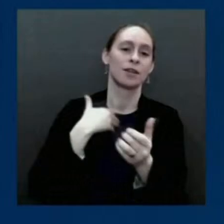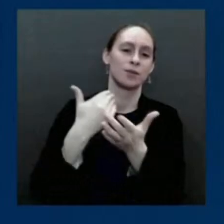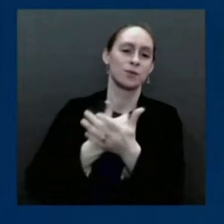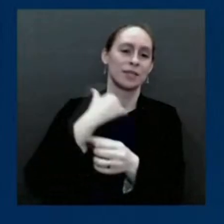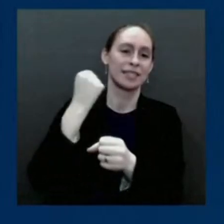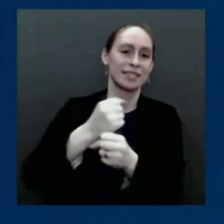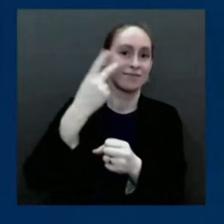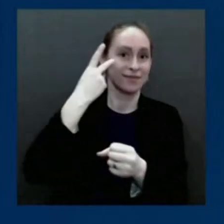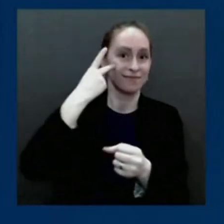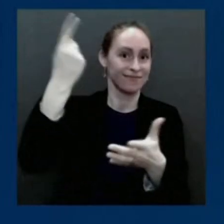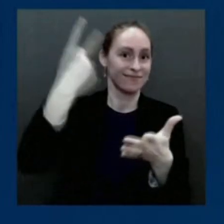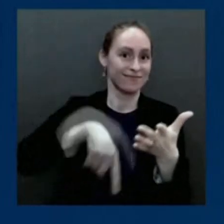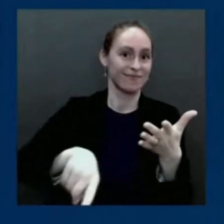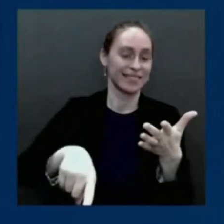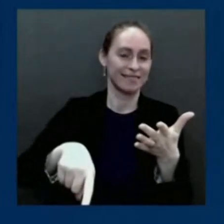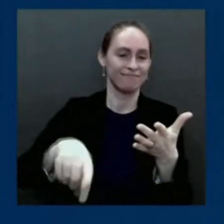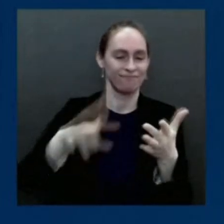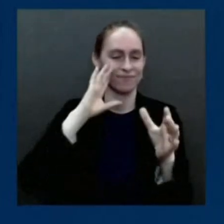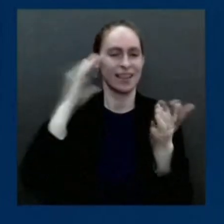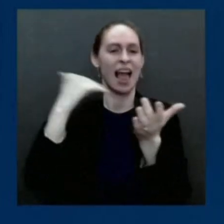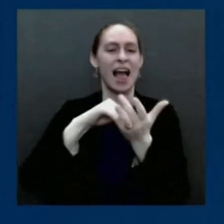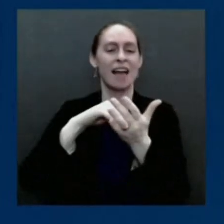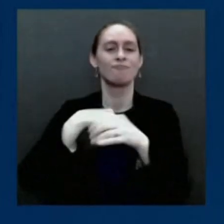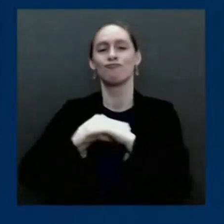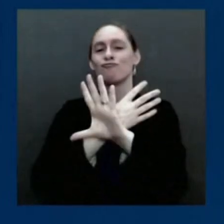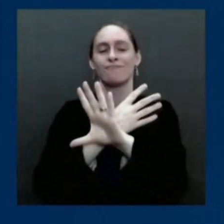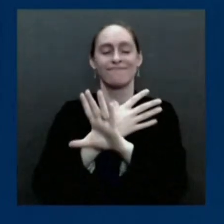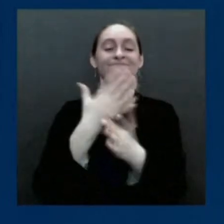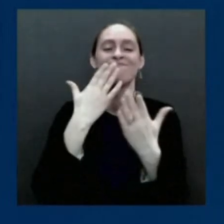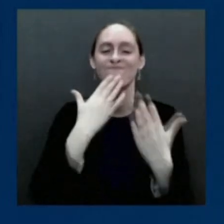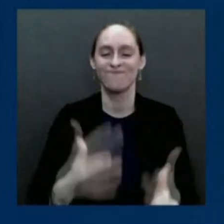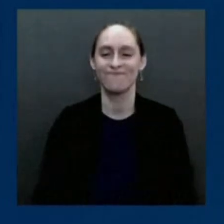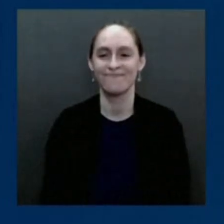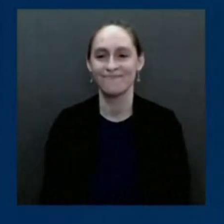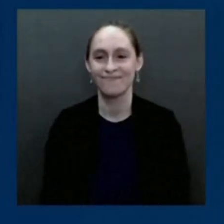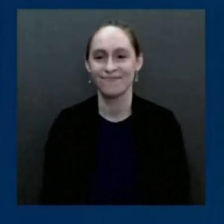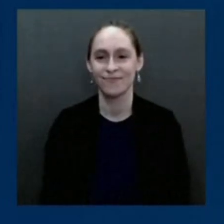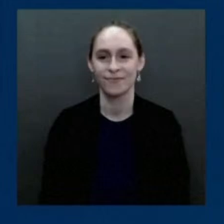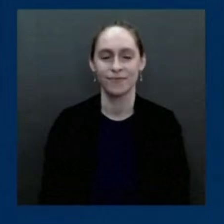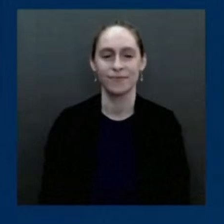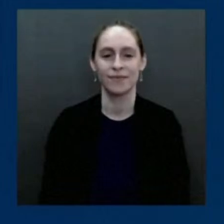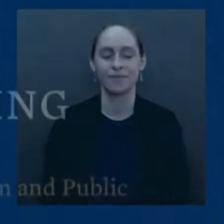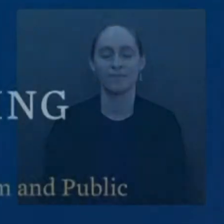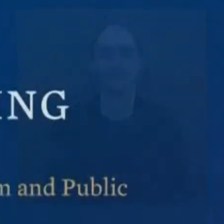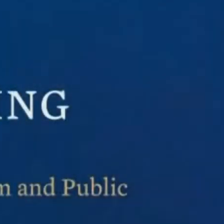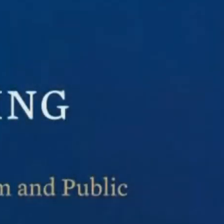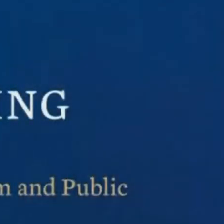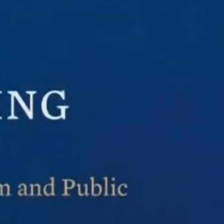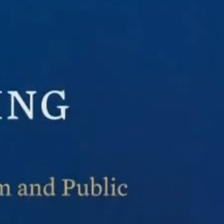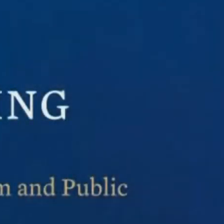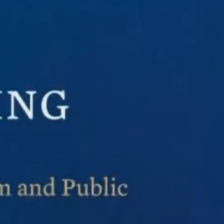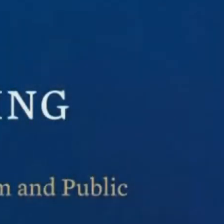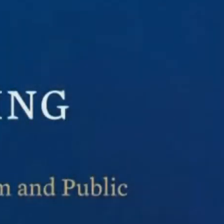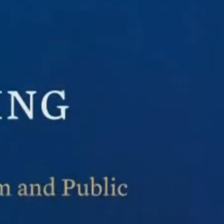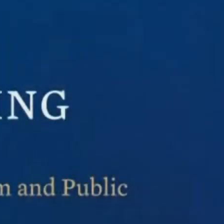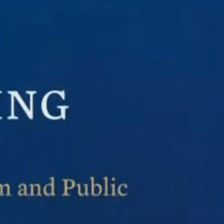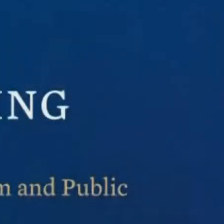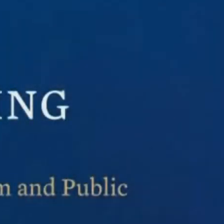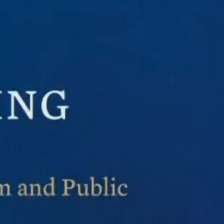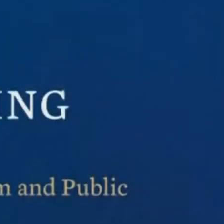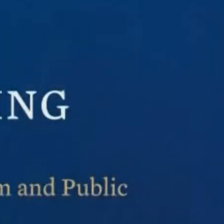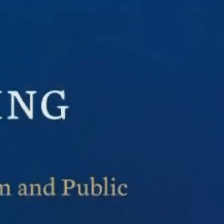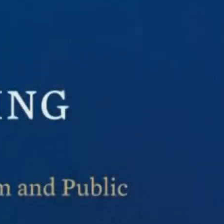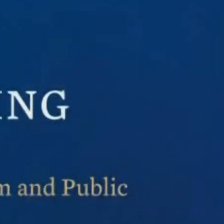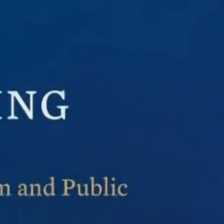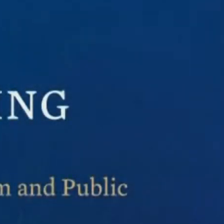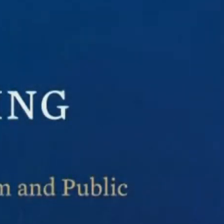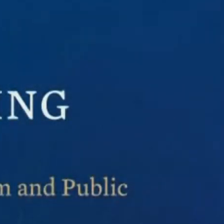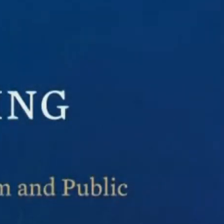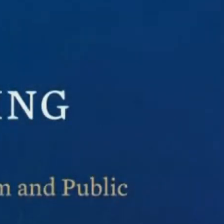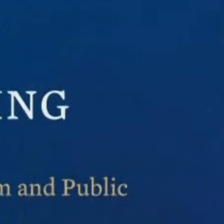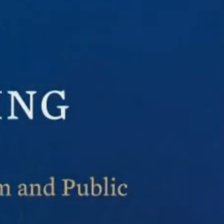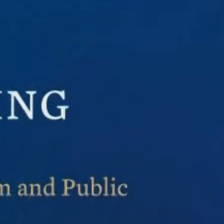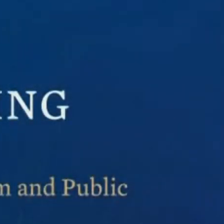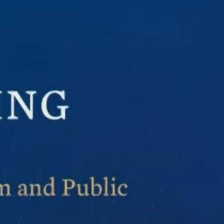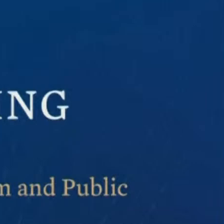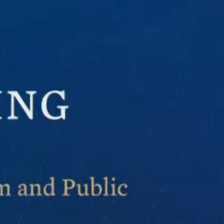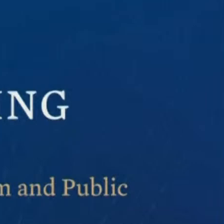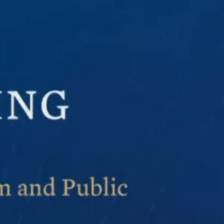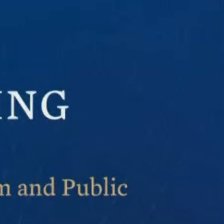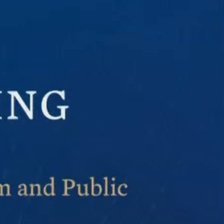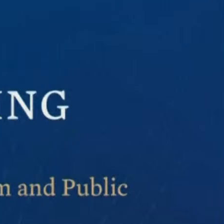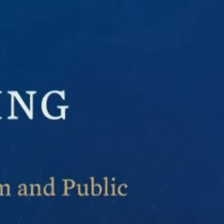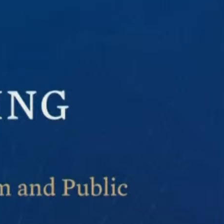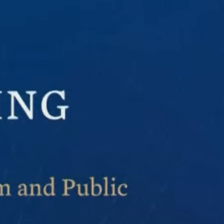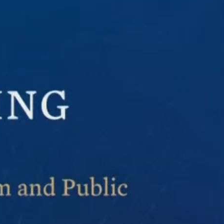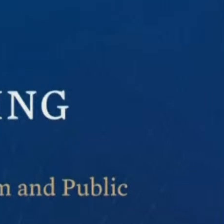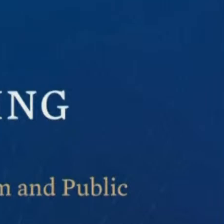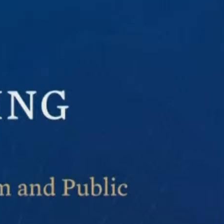FORWARD TO NEXT WEEK'S RETURN